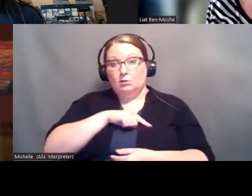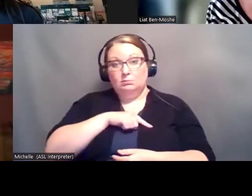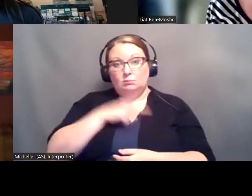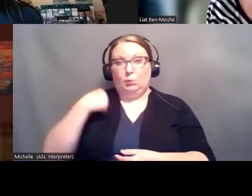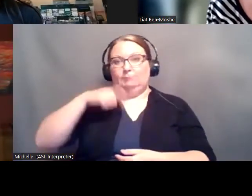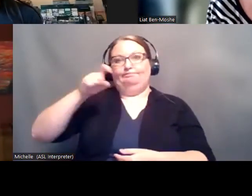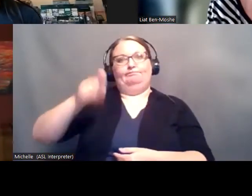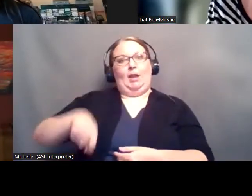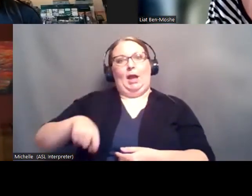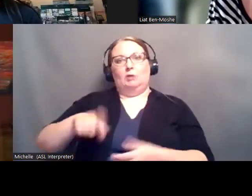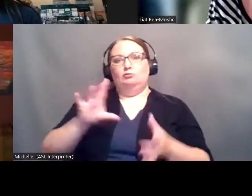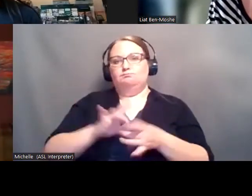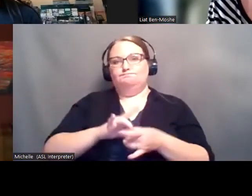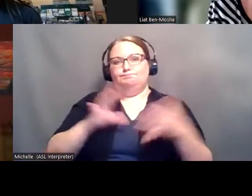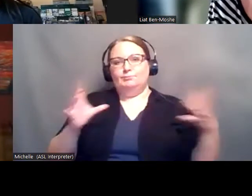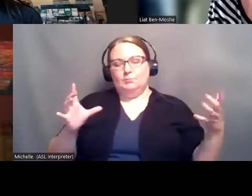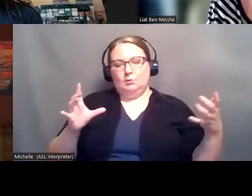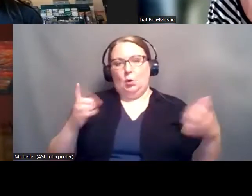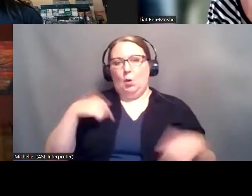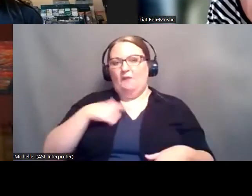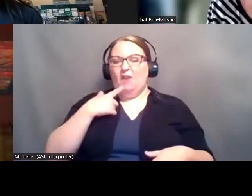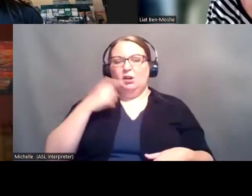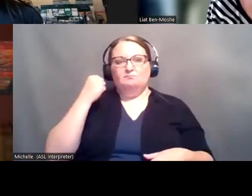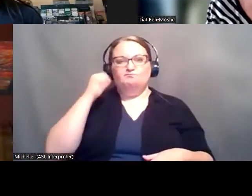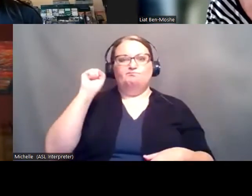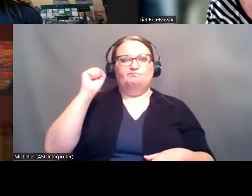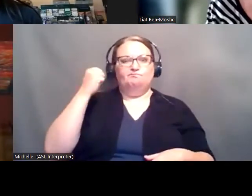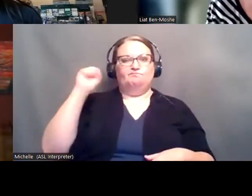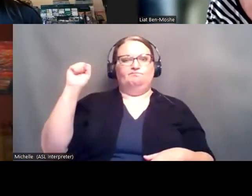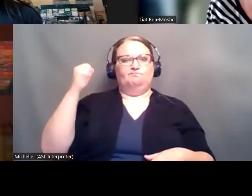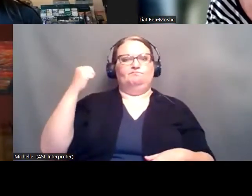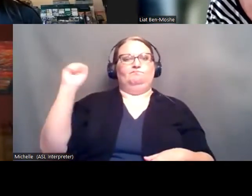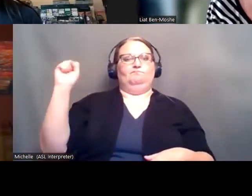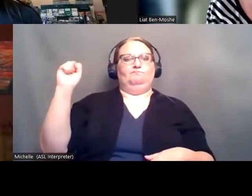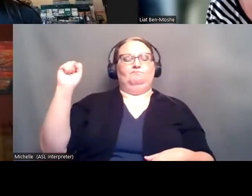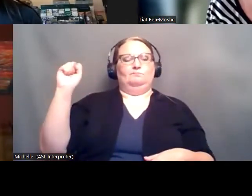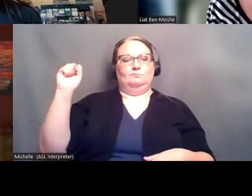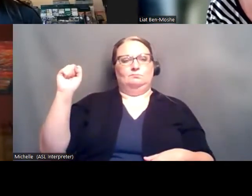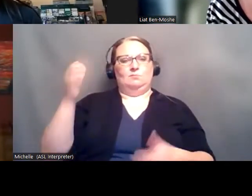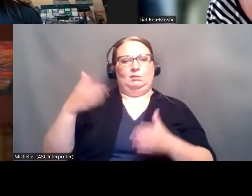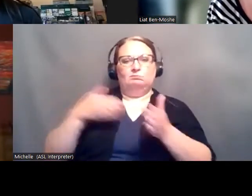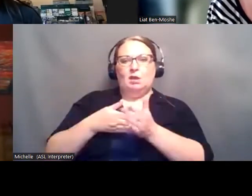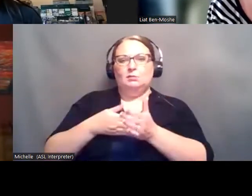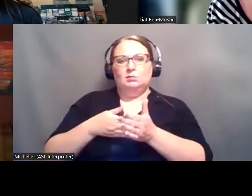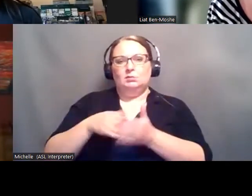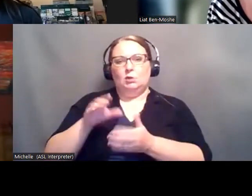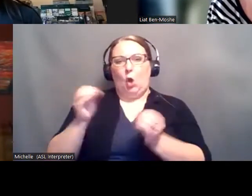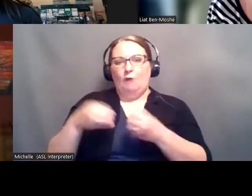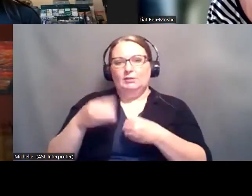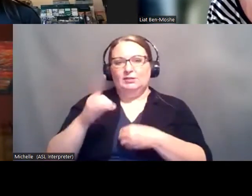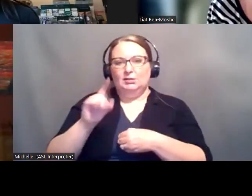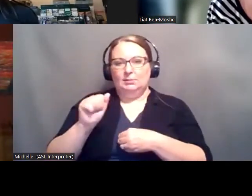because we were very adversarial to the Office of Disability Services at Syracuse